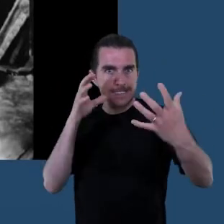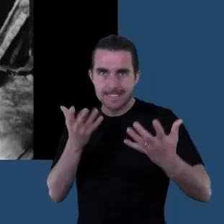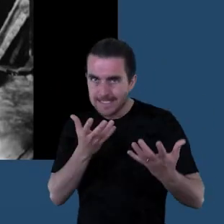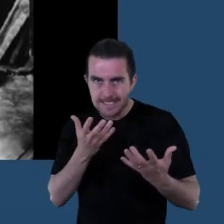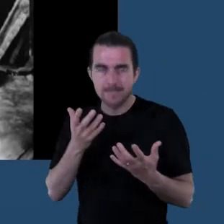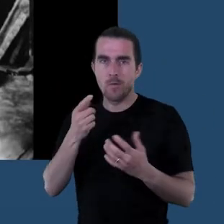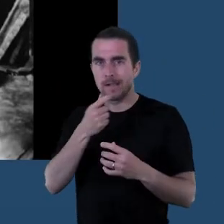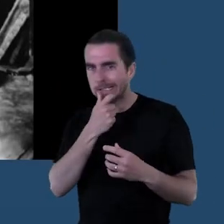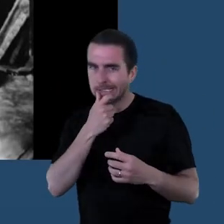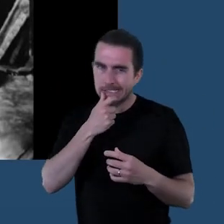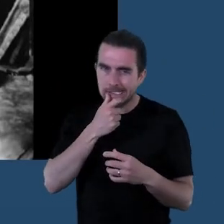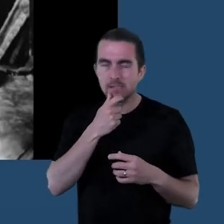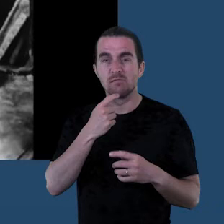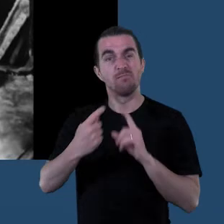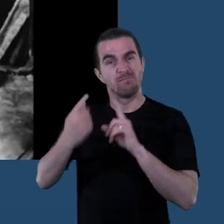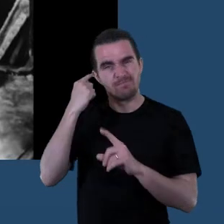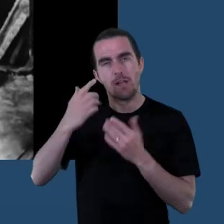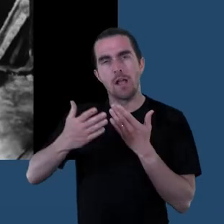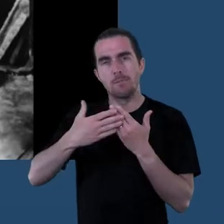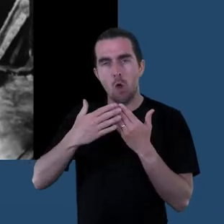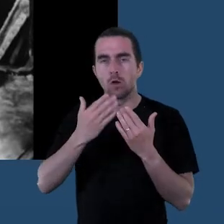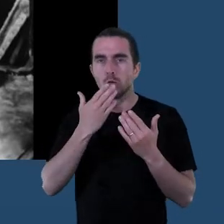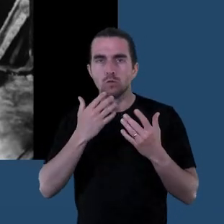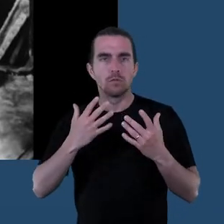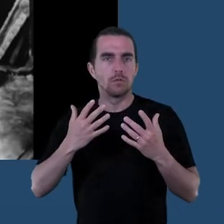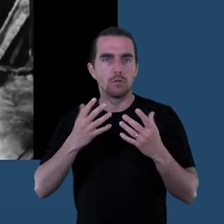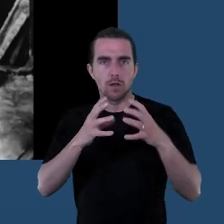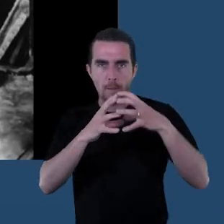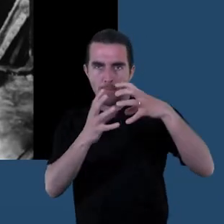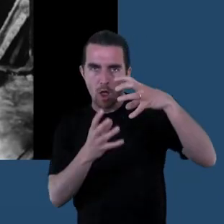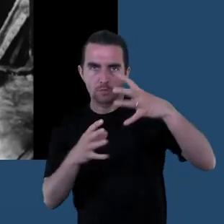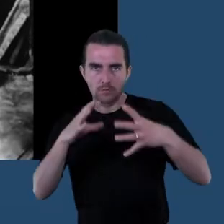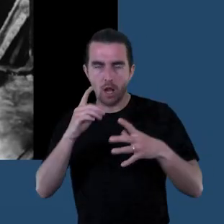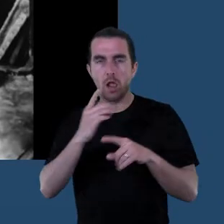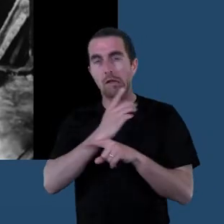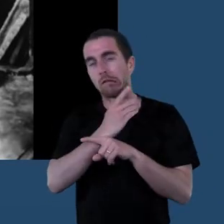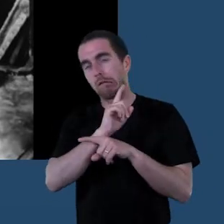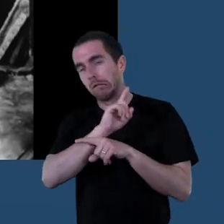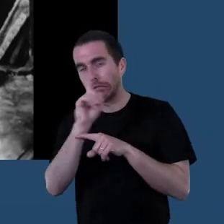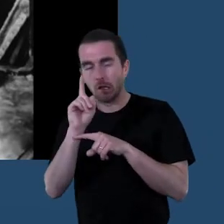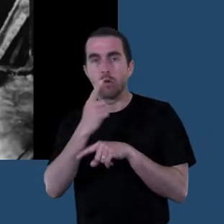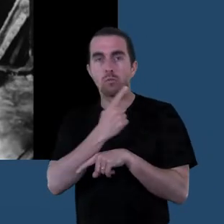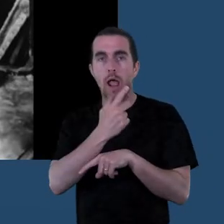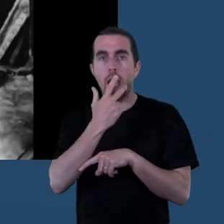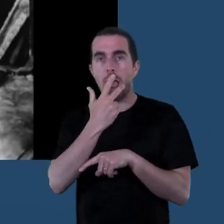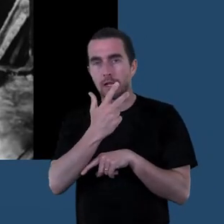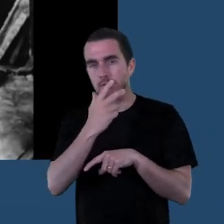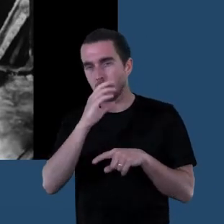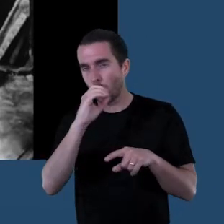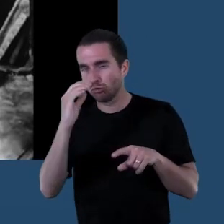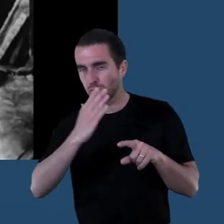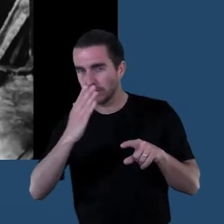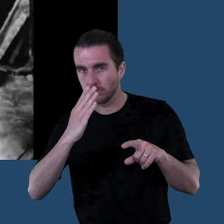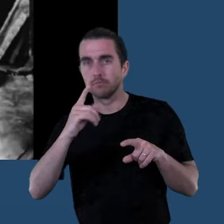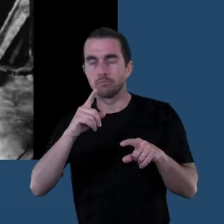The use of models became more and more a part of early museum galleries in the late 19th century